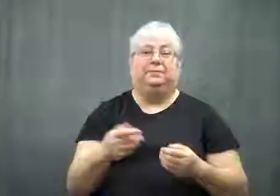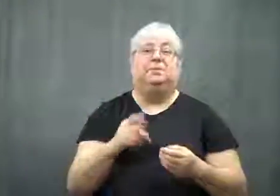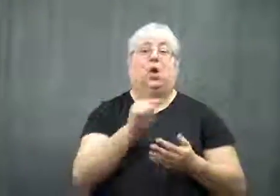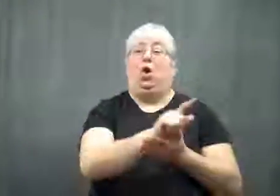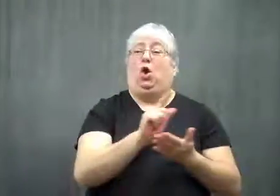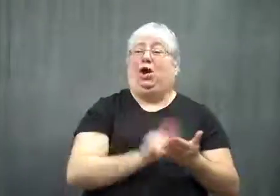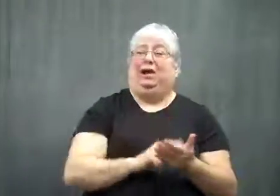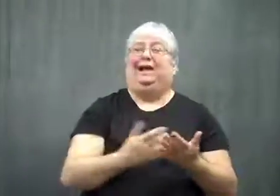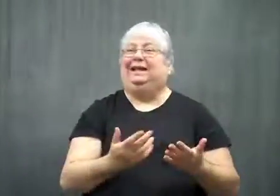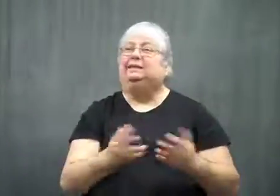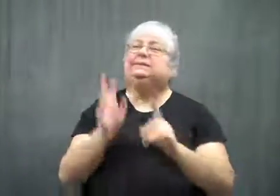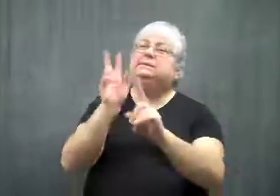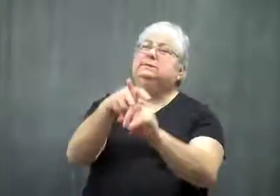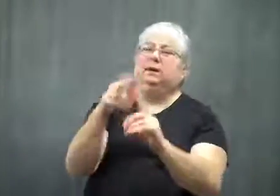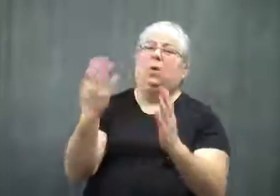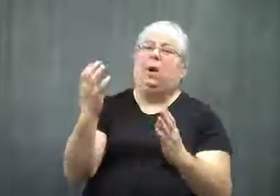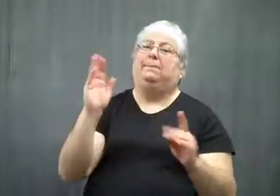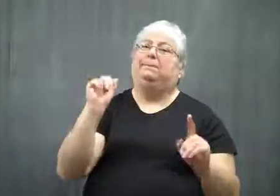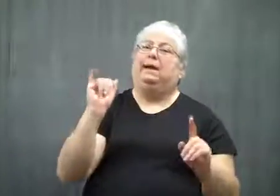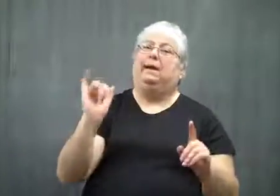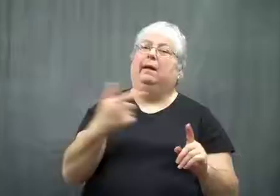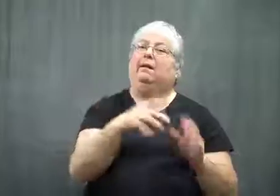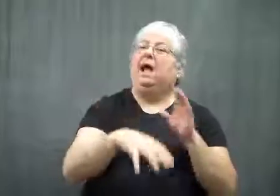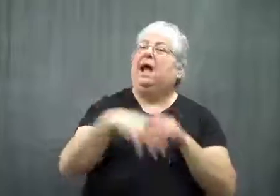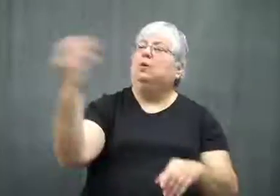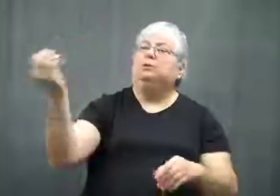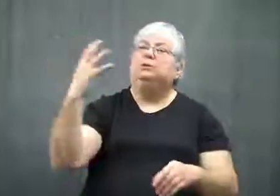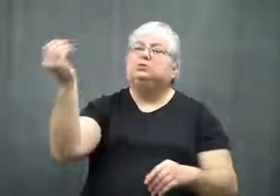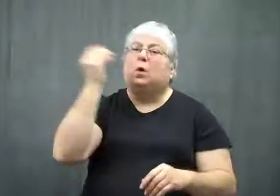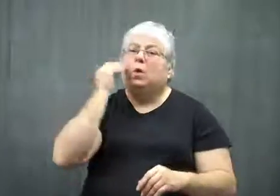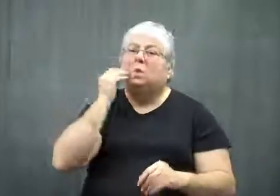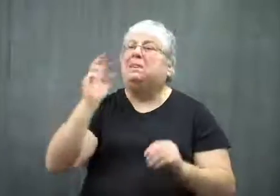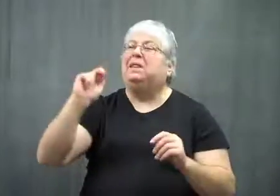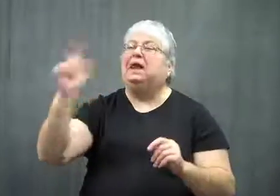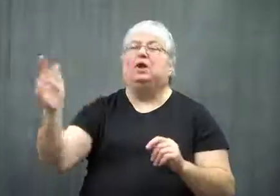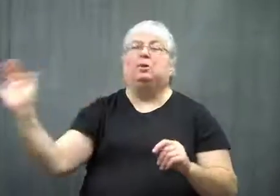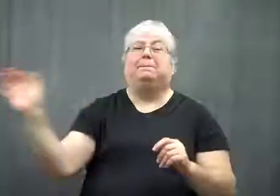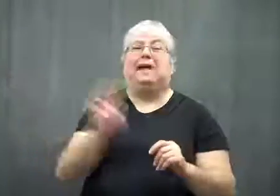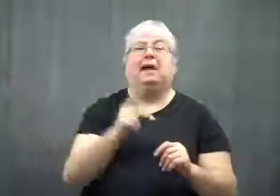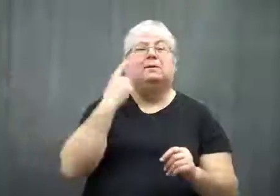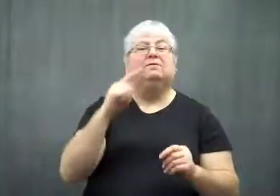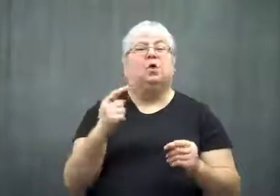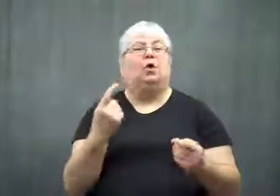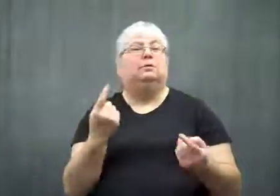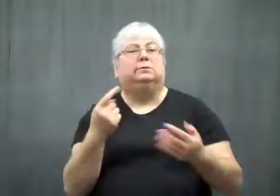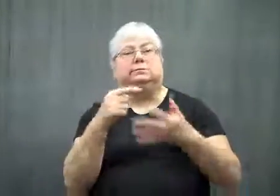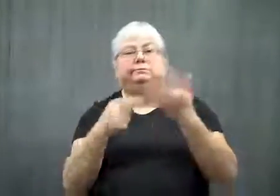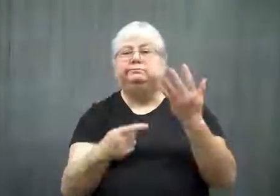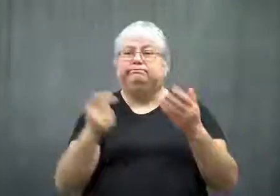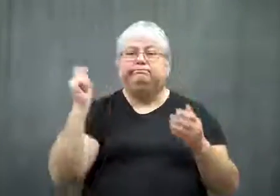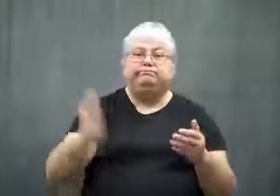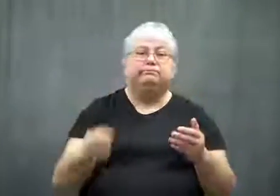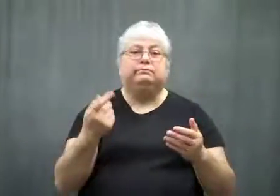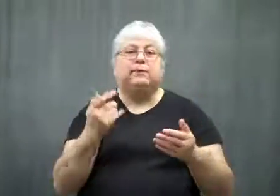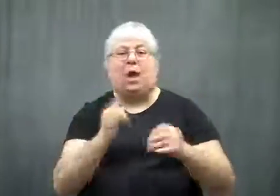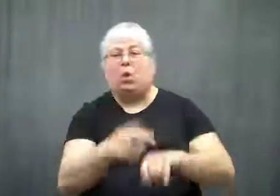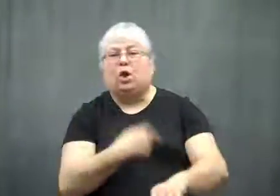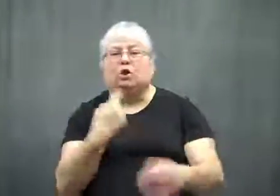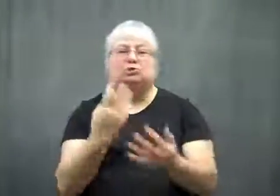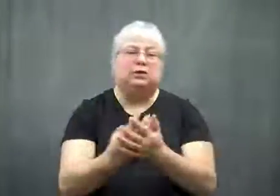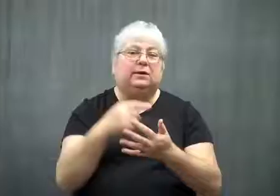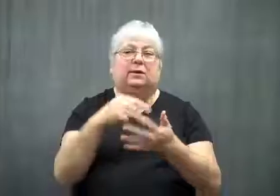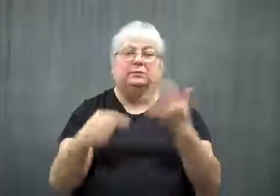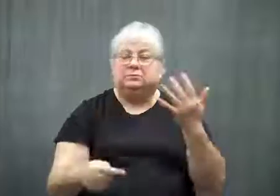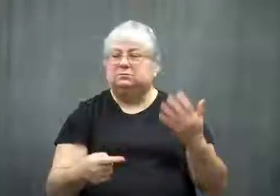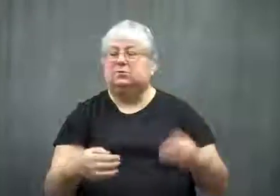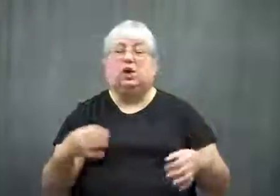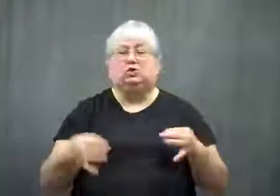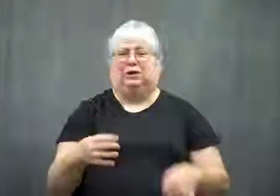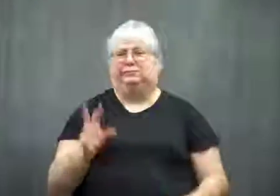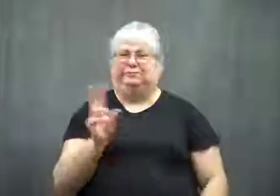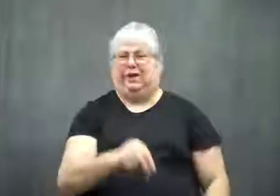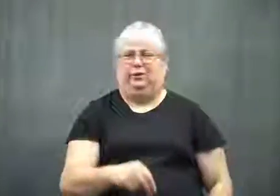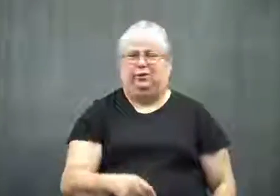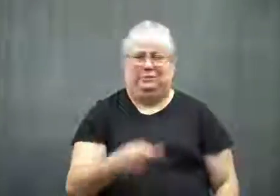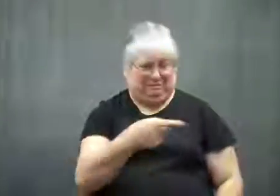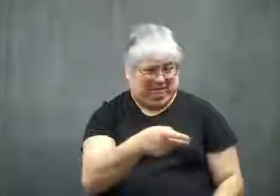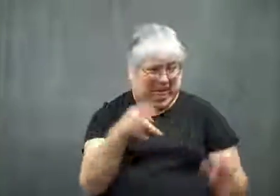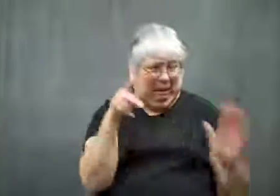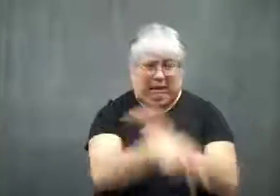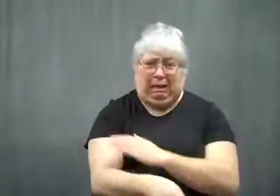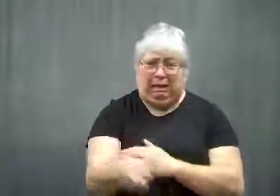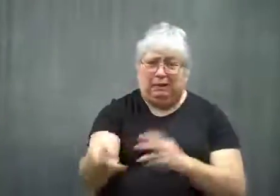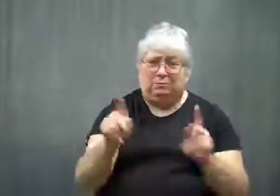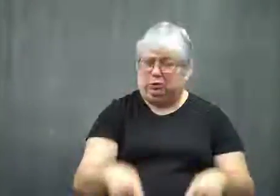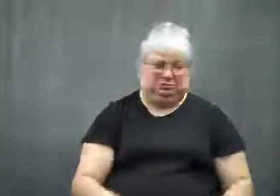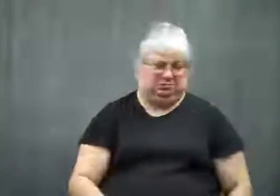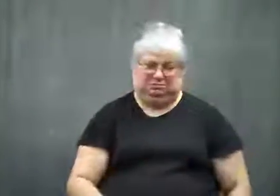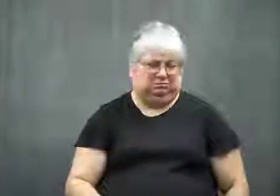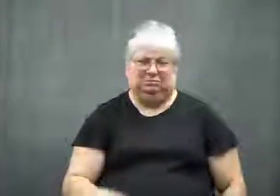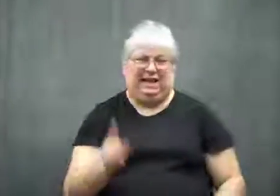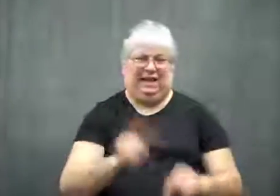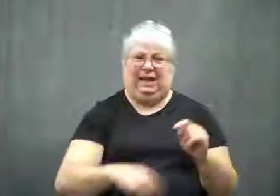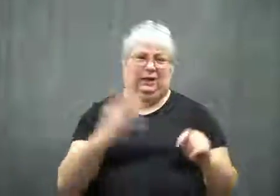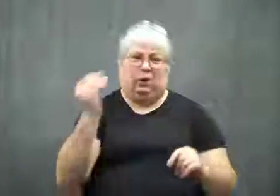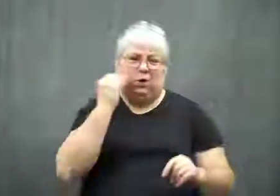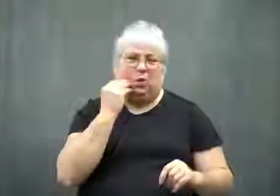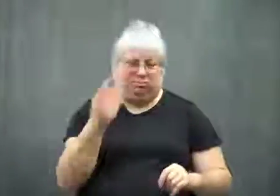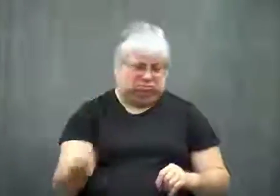The defense asked for bail, so Murray could go home and come back for sentencing.